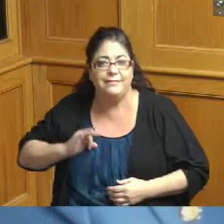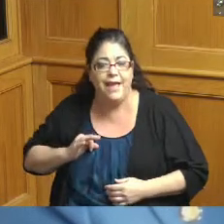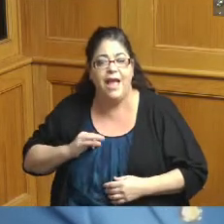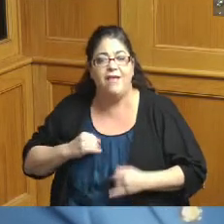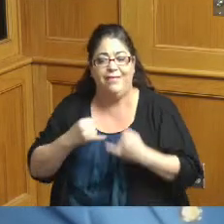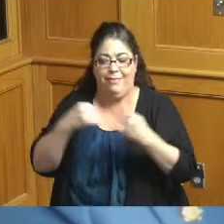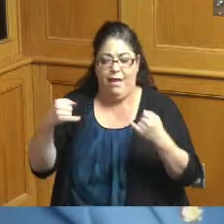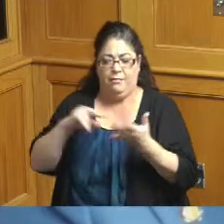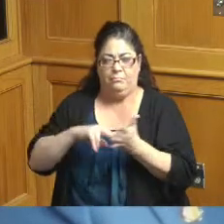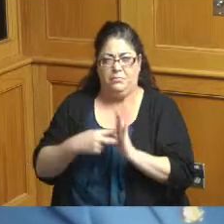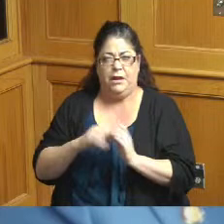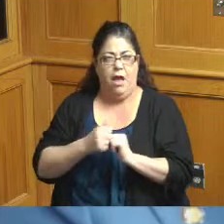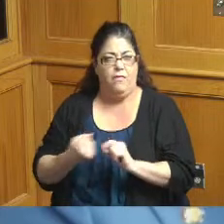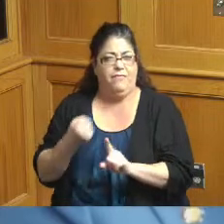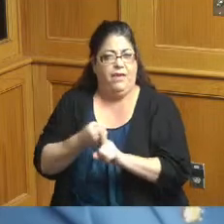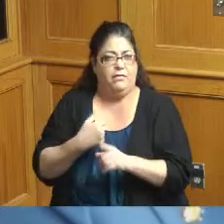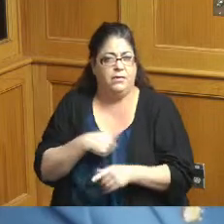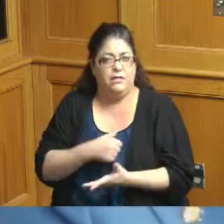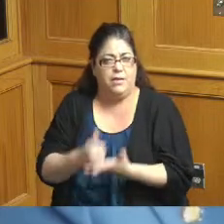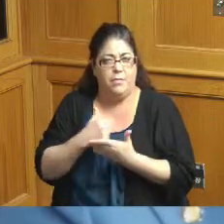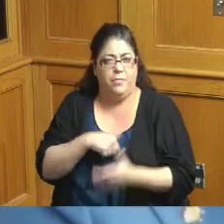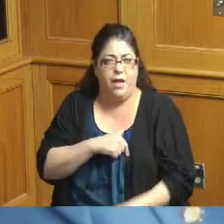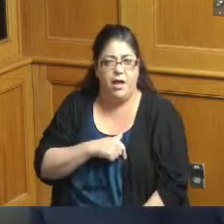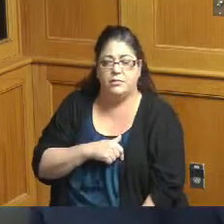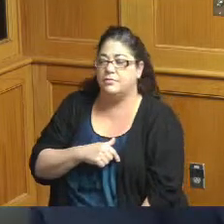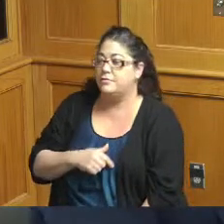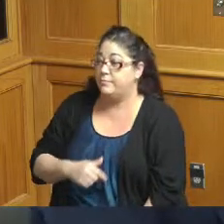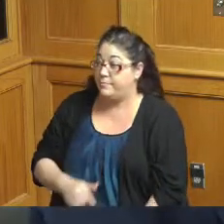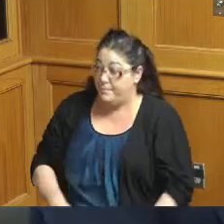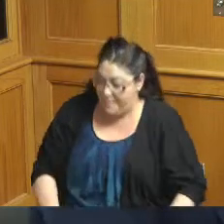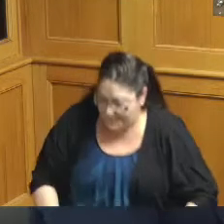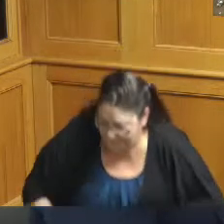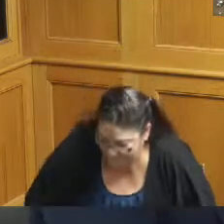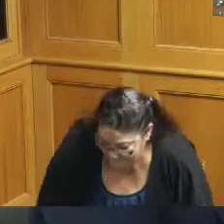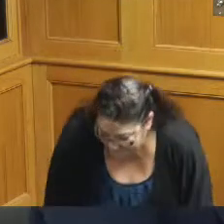us just so I can be clear with what you're asking you're asking for more than I thought